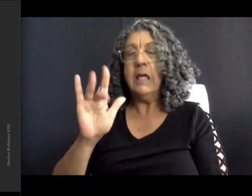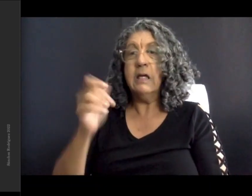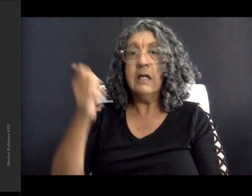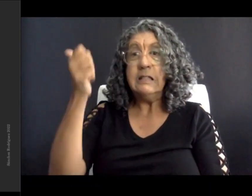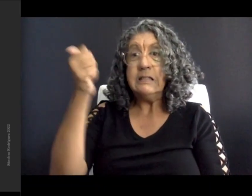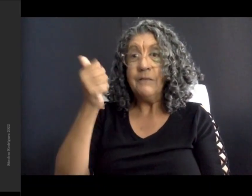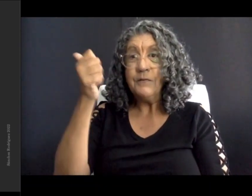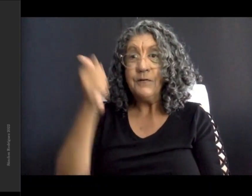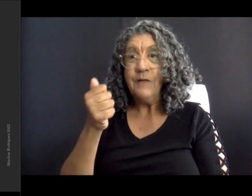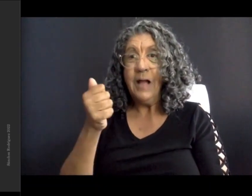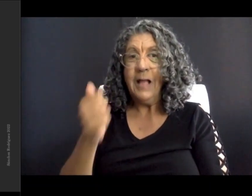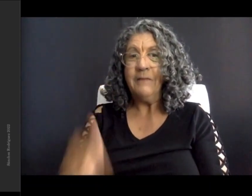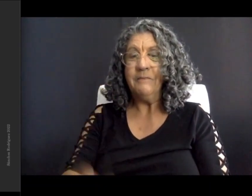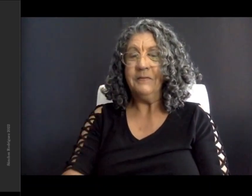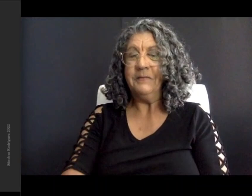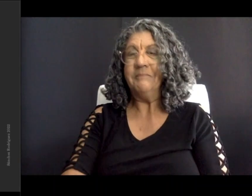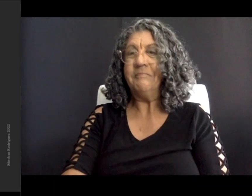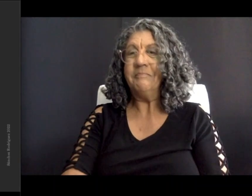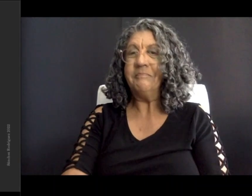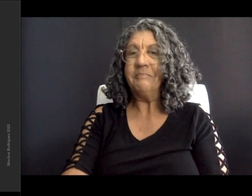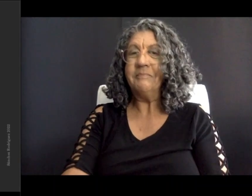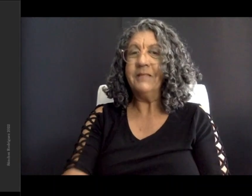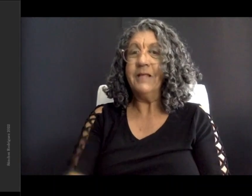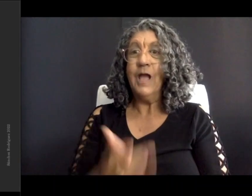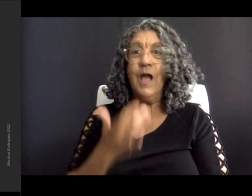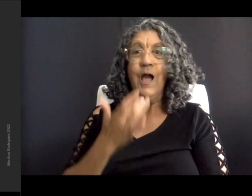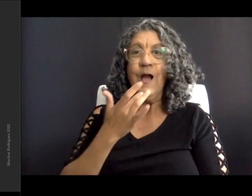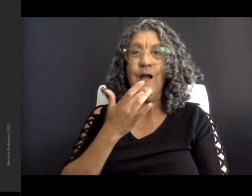please click like and subscribe, Good luck!